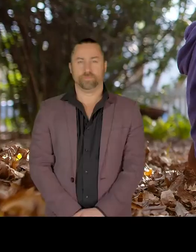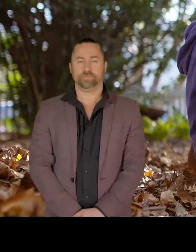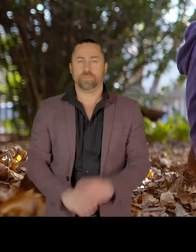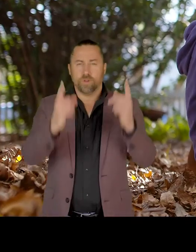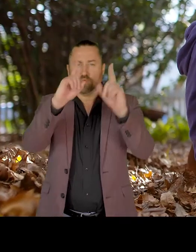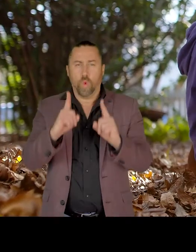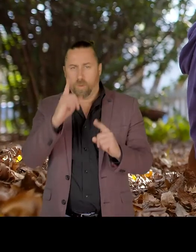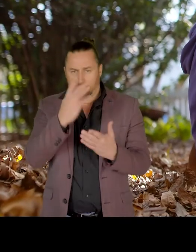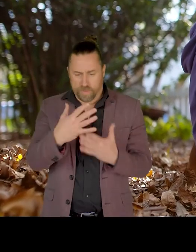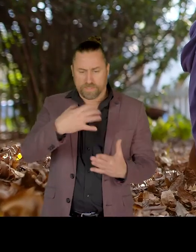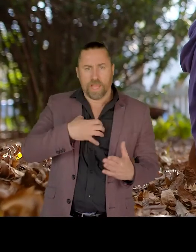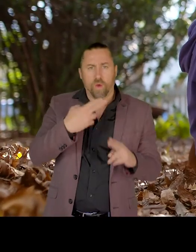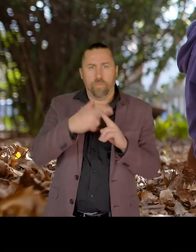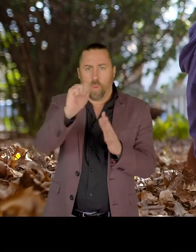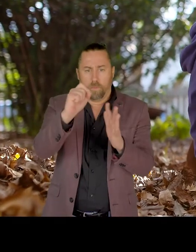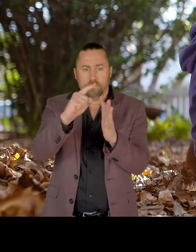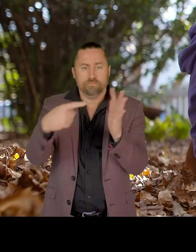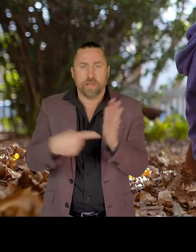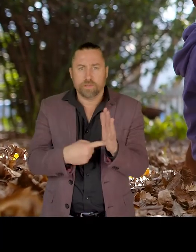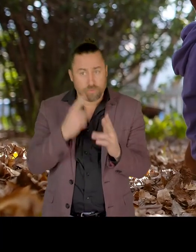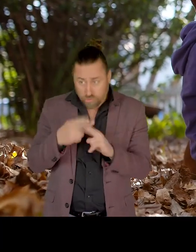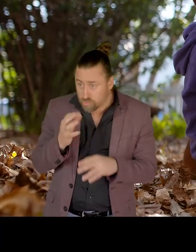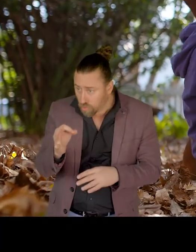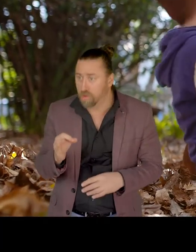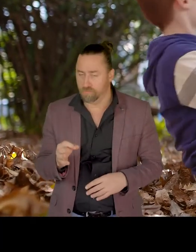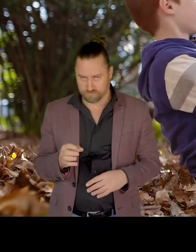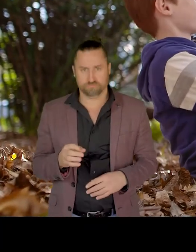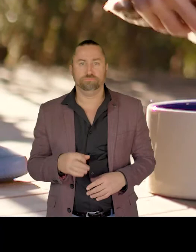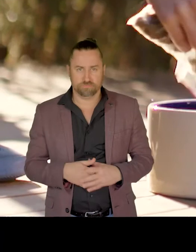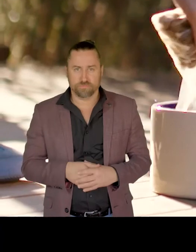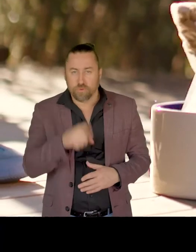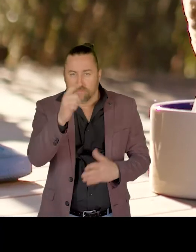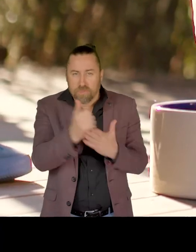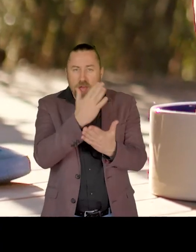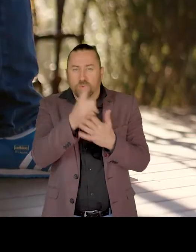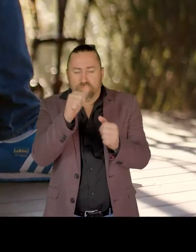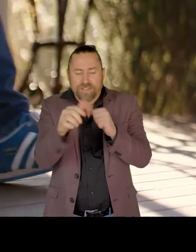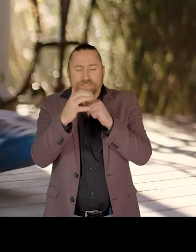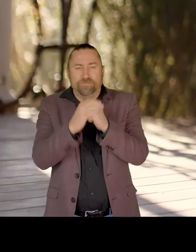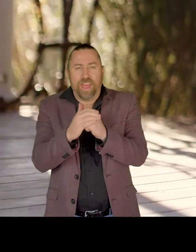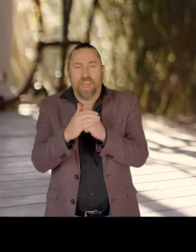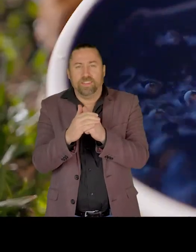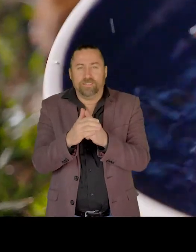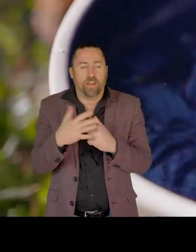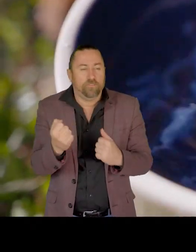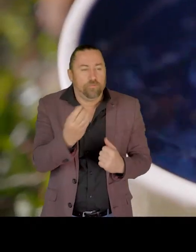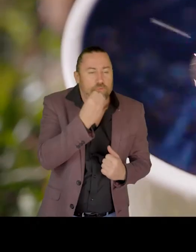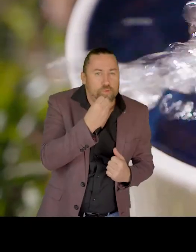Storms can be scary for pets, too. Isn’t that right Minnie? Make sure your best friend has access to plenty of food and water,